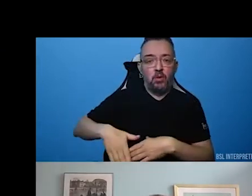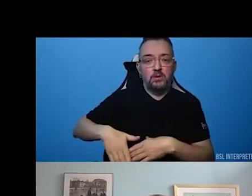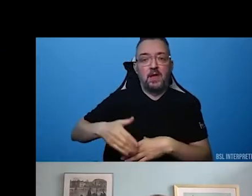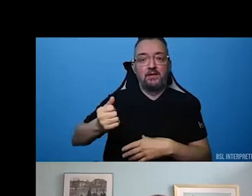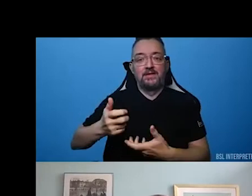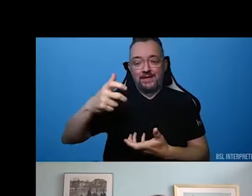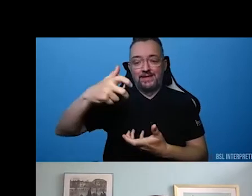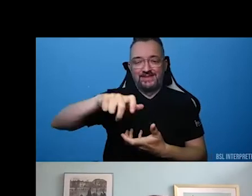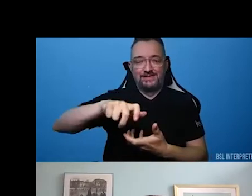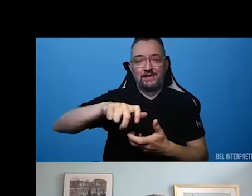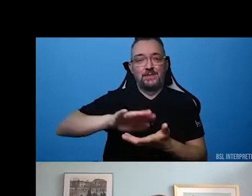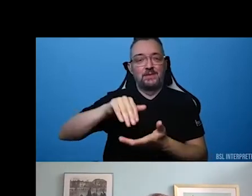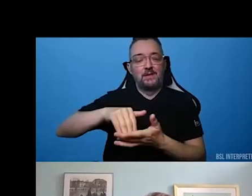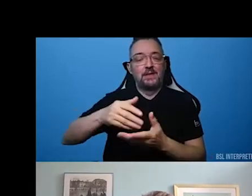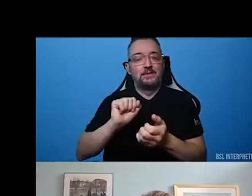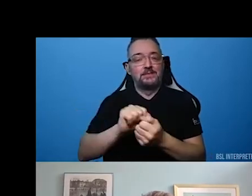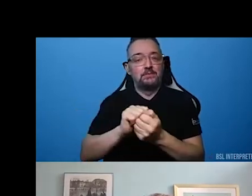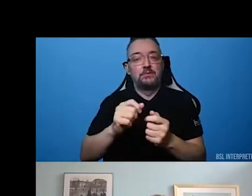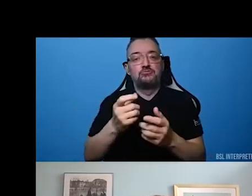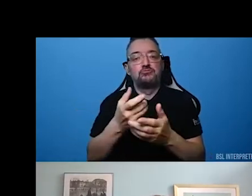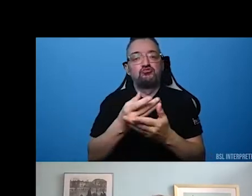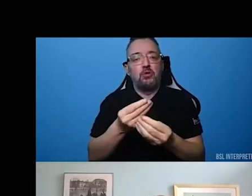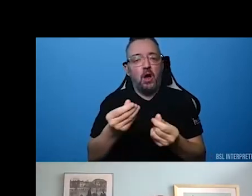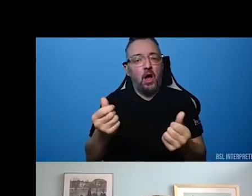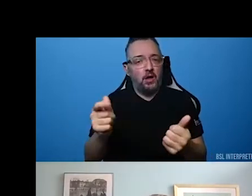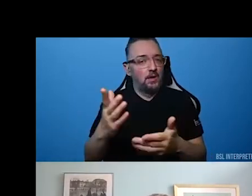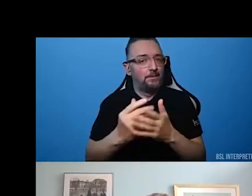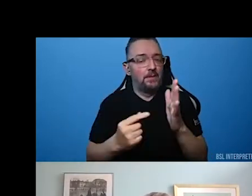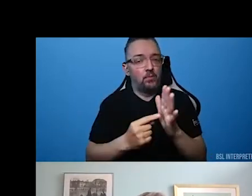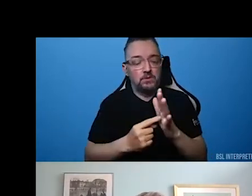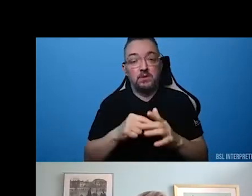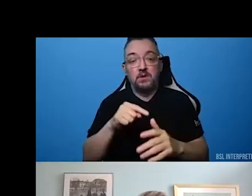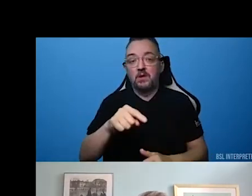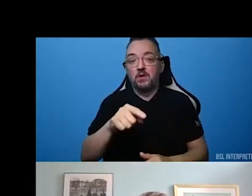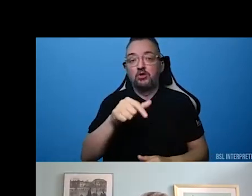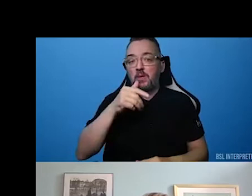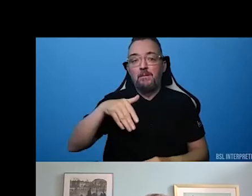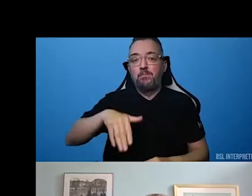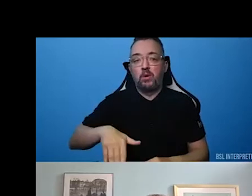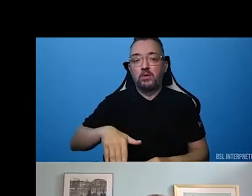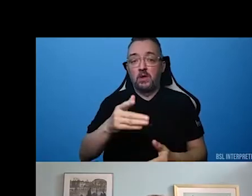to keep the snuff dry that was crucial. This one though is not a pocket one. It's really really large